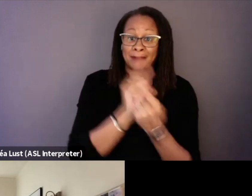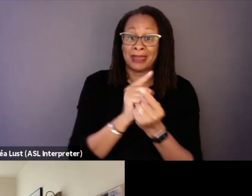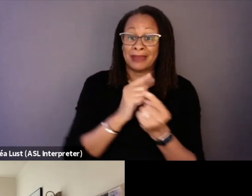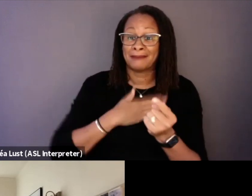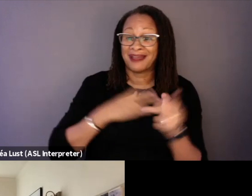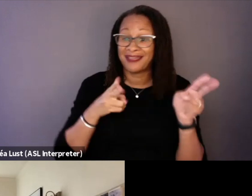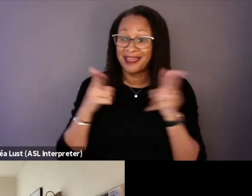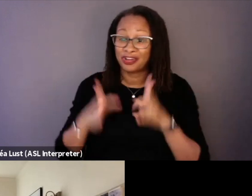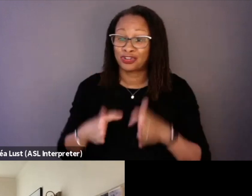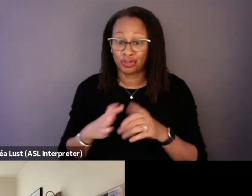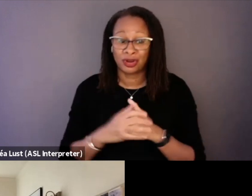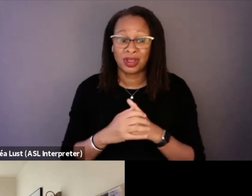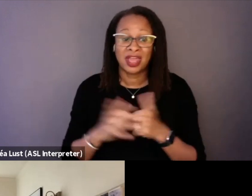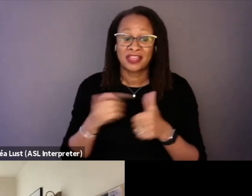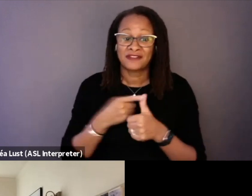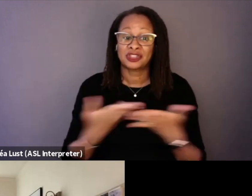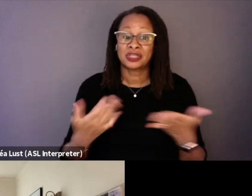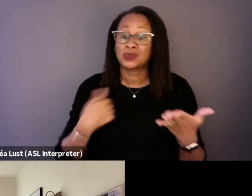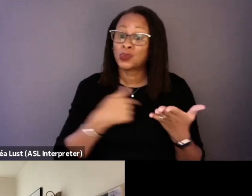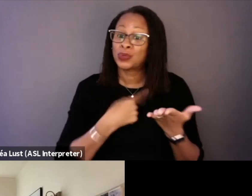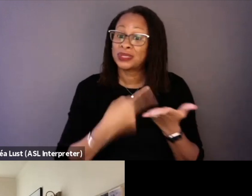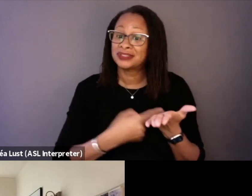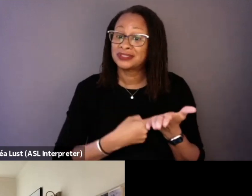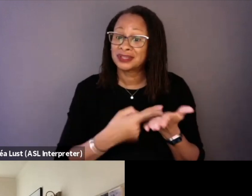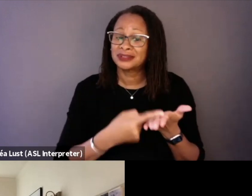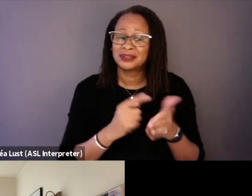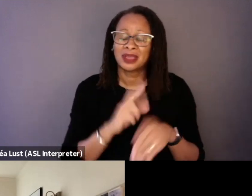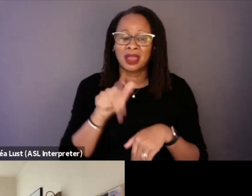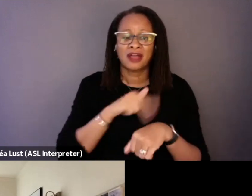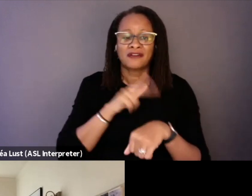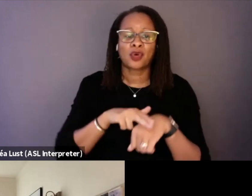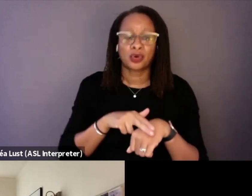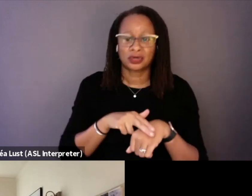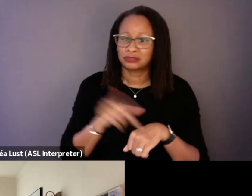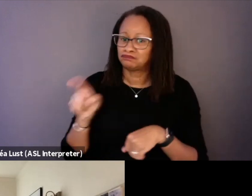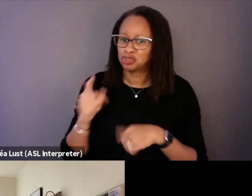the first thing that we talked about was of course, she was gonna look at the footage